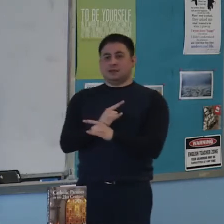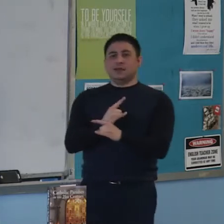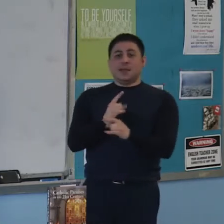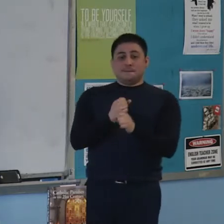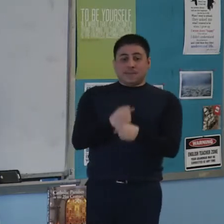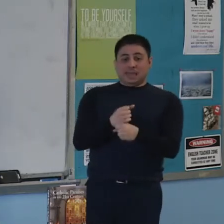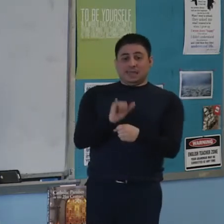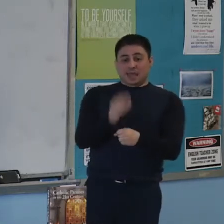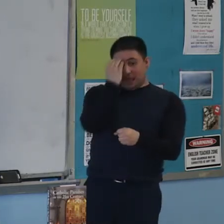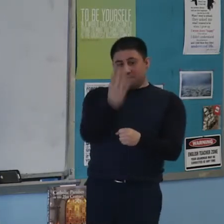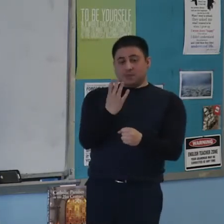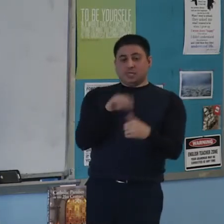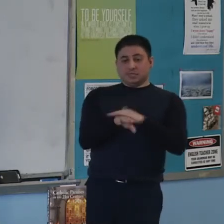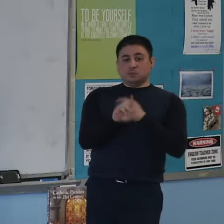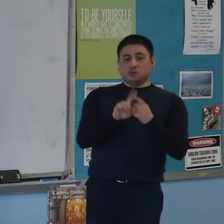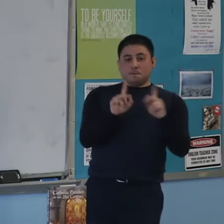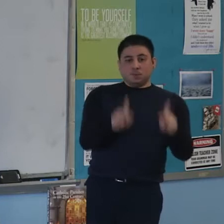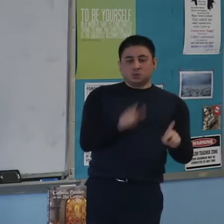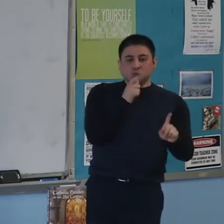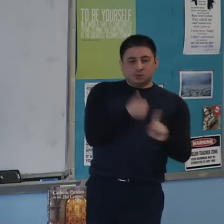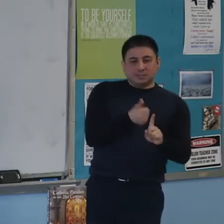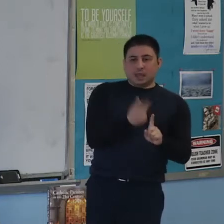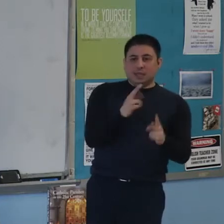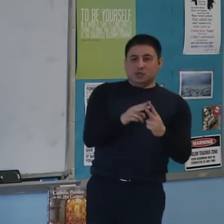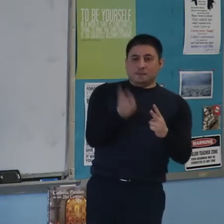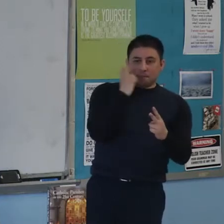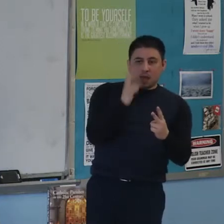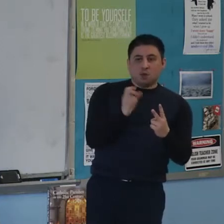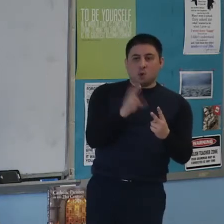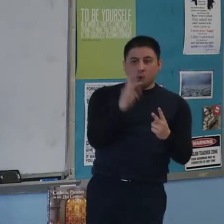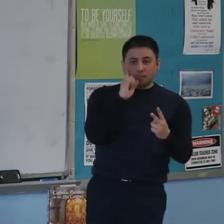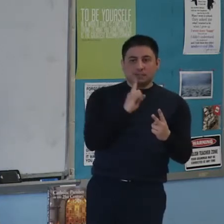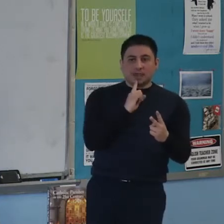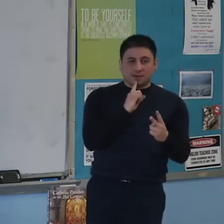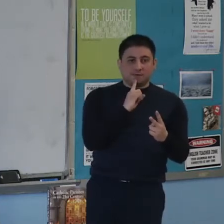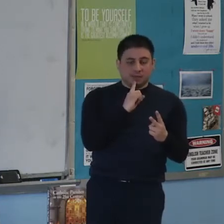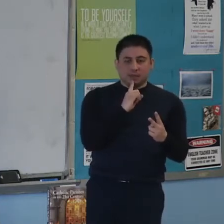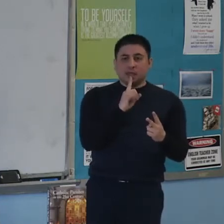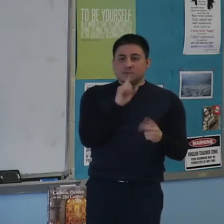information accessible to someone who is either blind or deaf is few and far